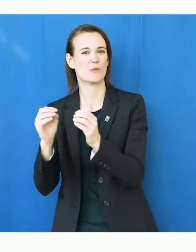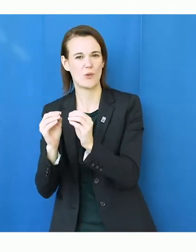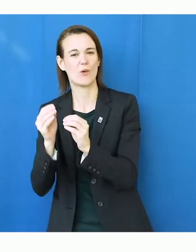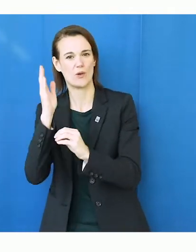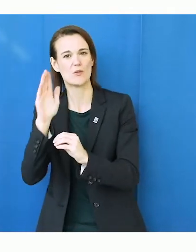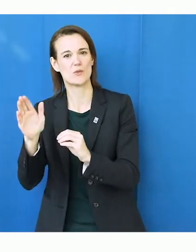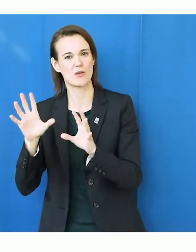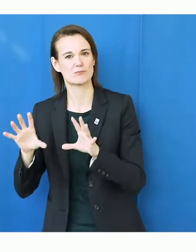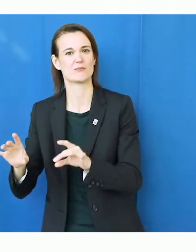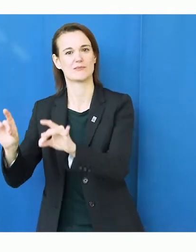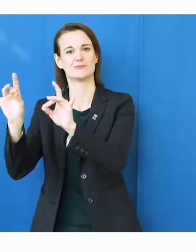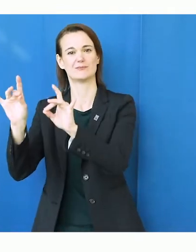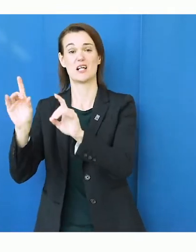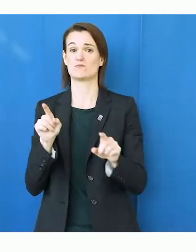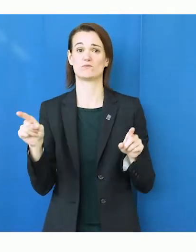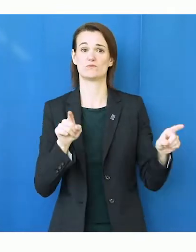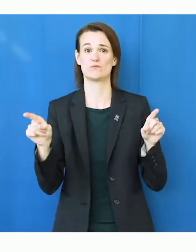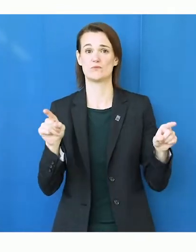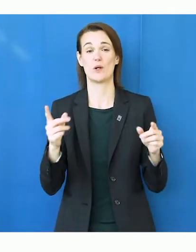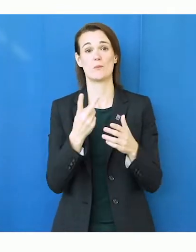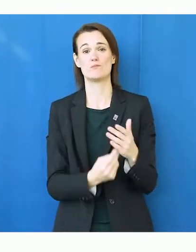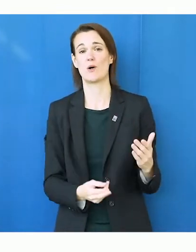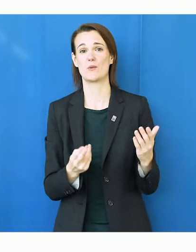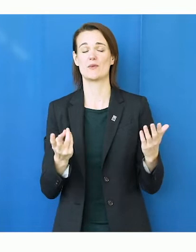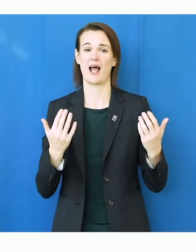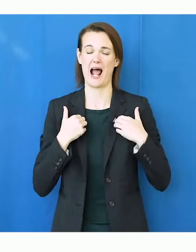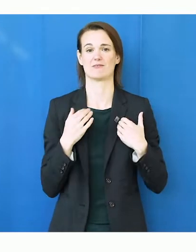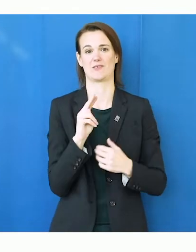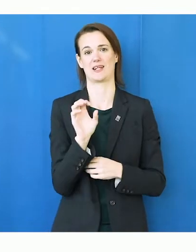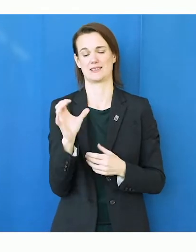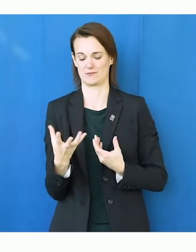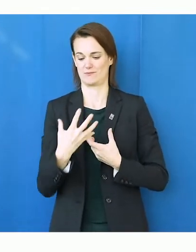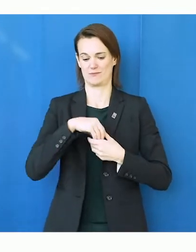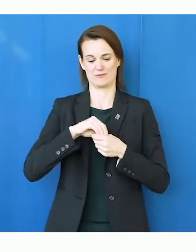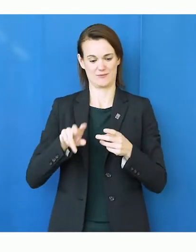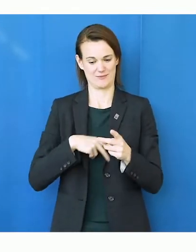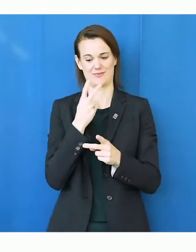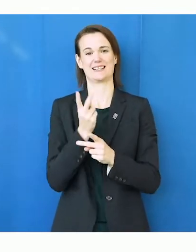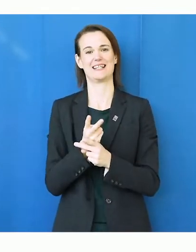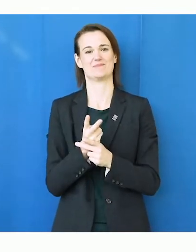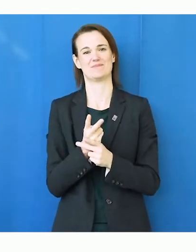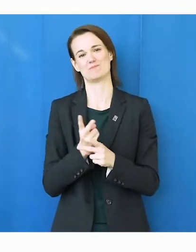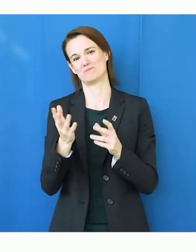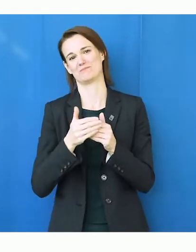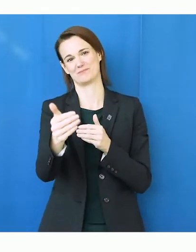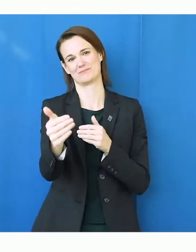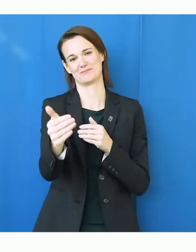Either way, the experiences and the relationships that NSCC has helped us to create, is something that will stay in our lives forever.